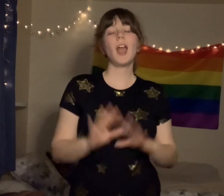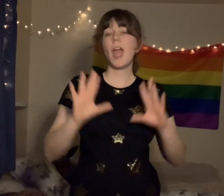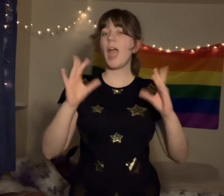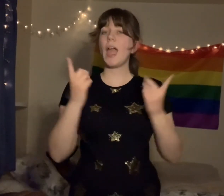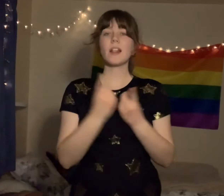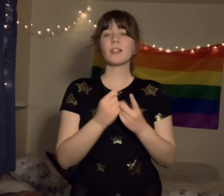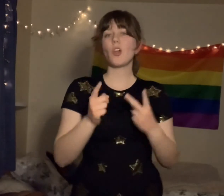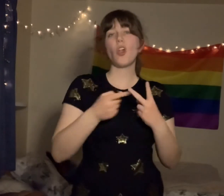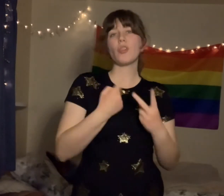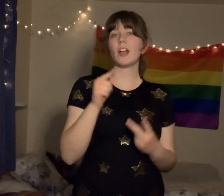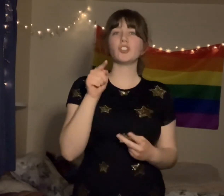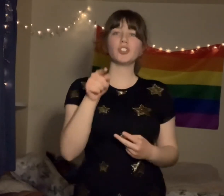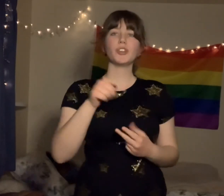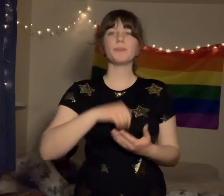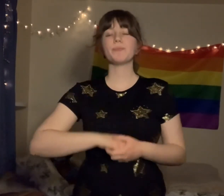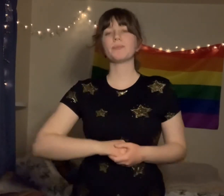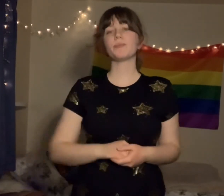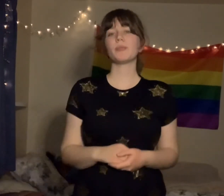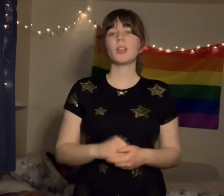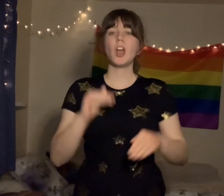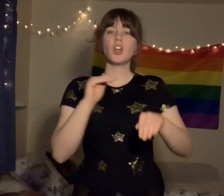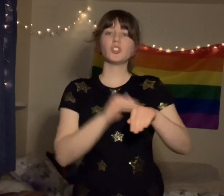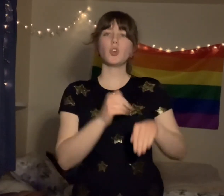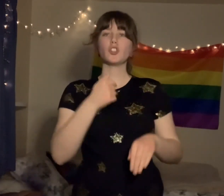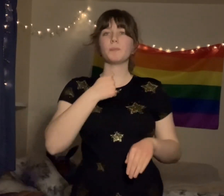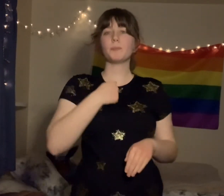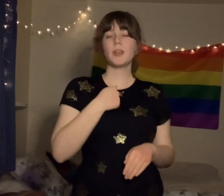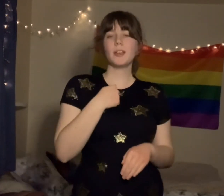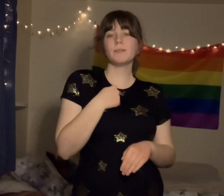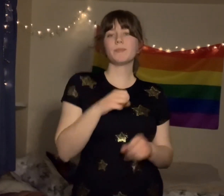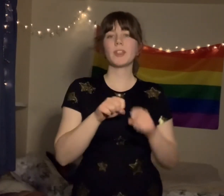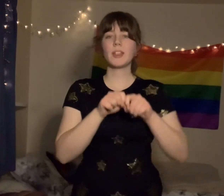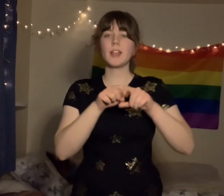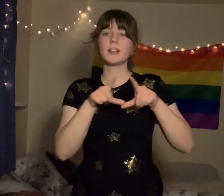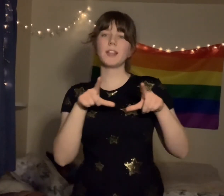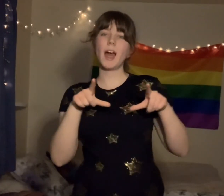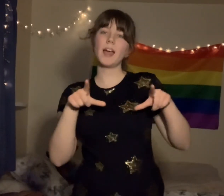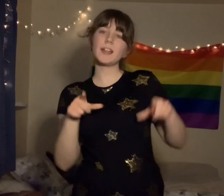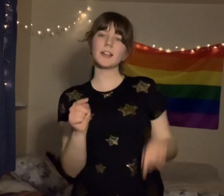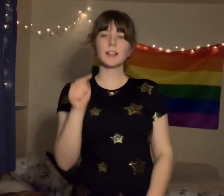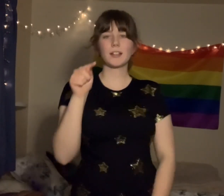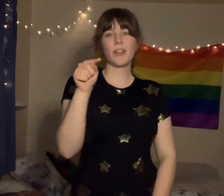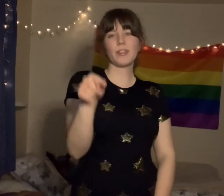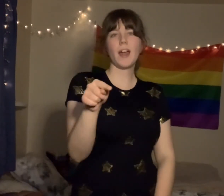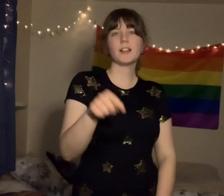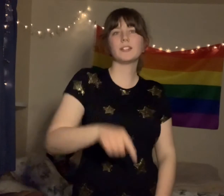Anything other than you Touch me like that